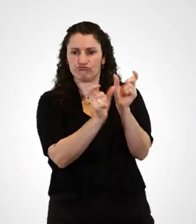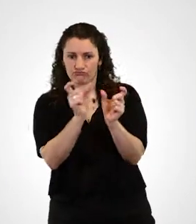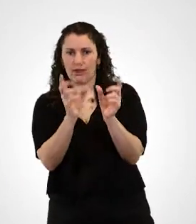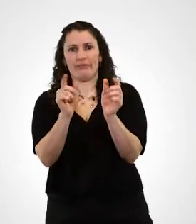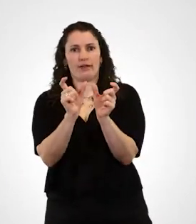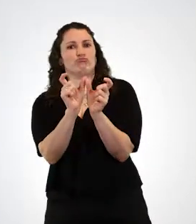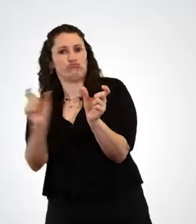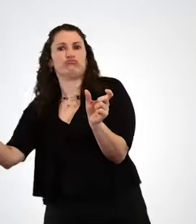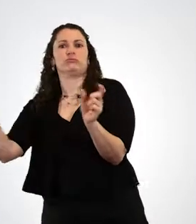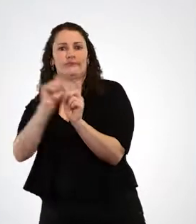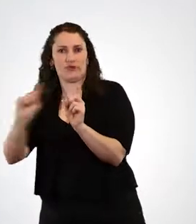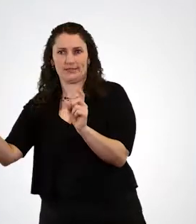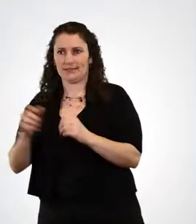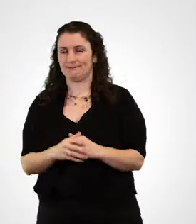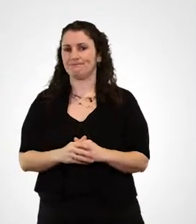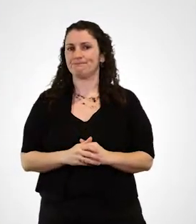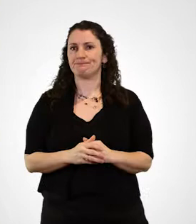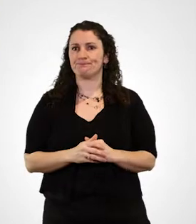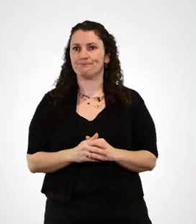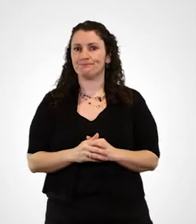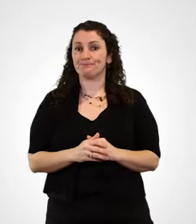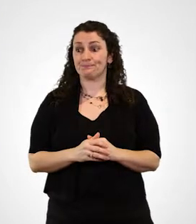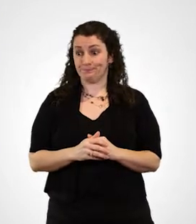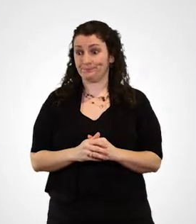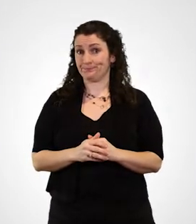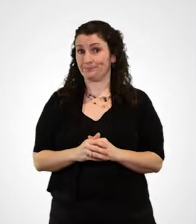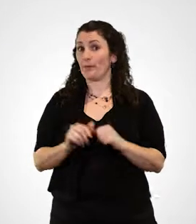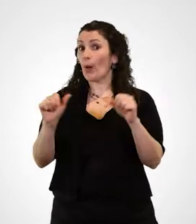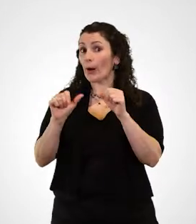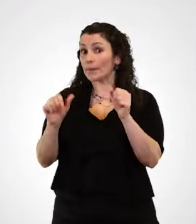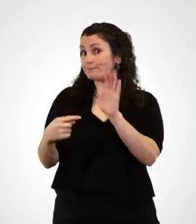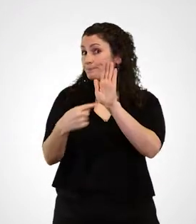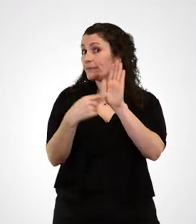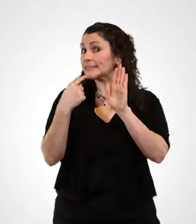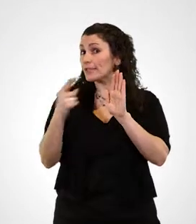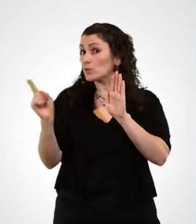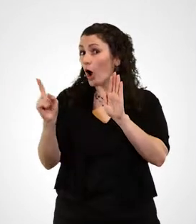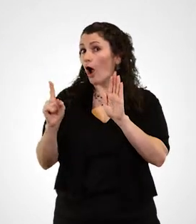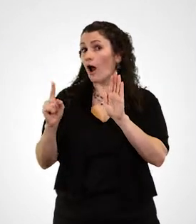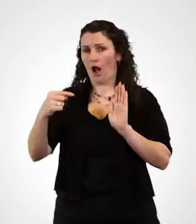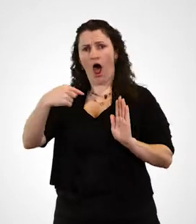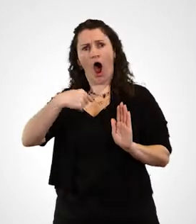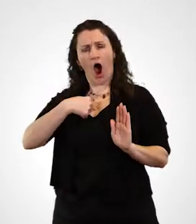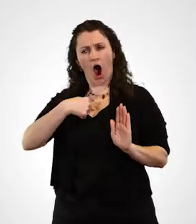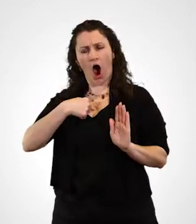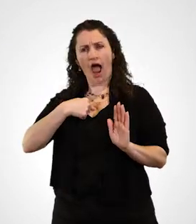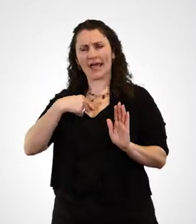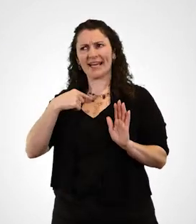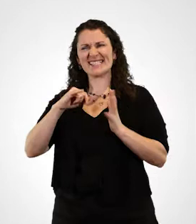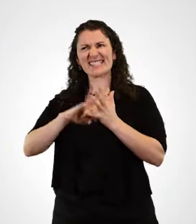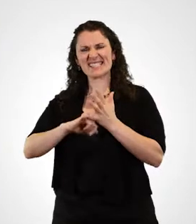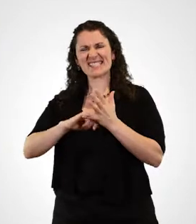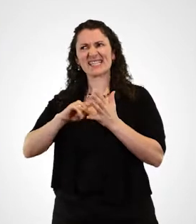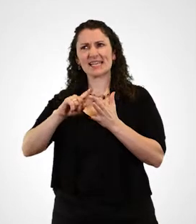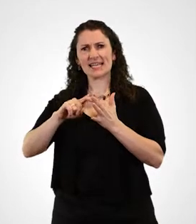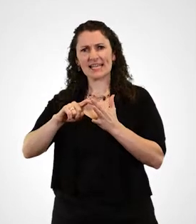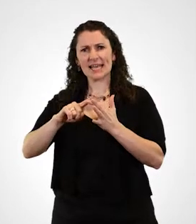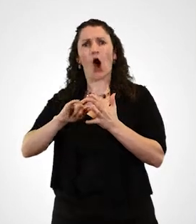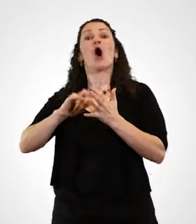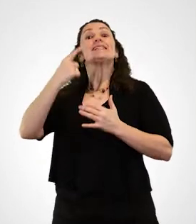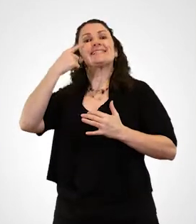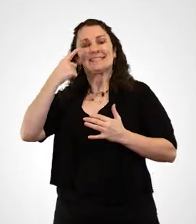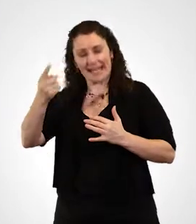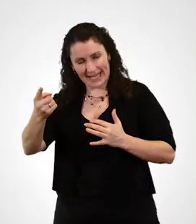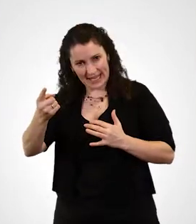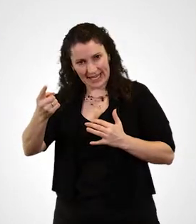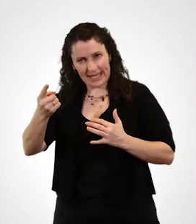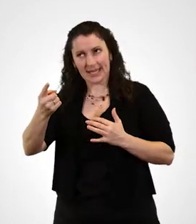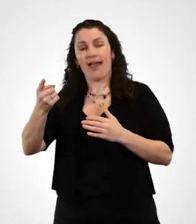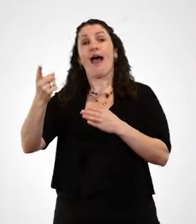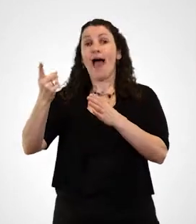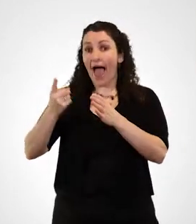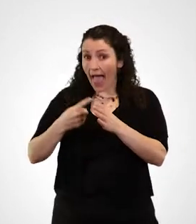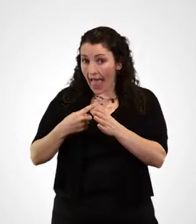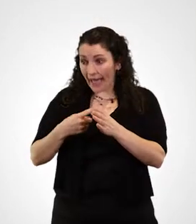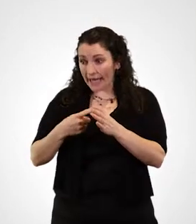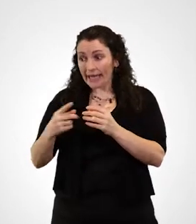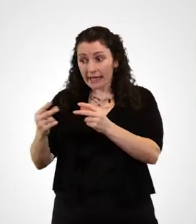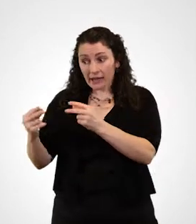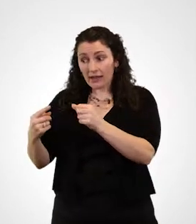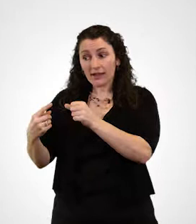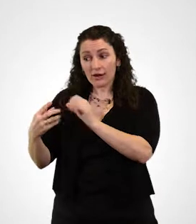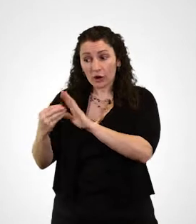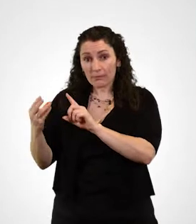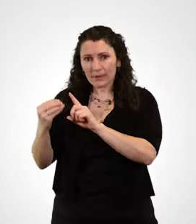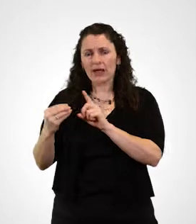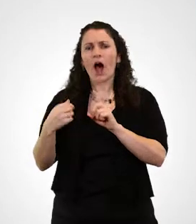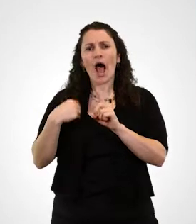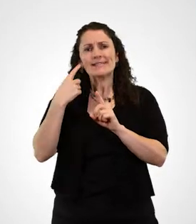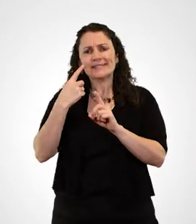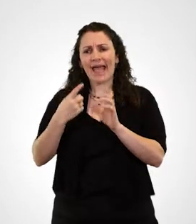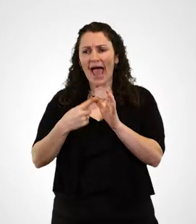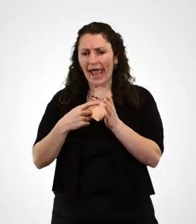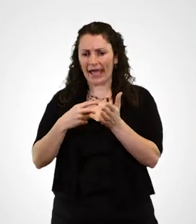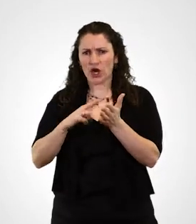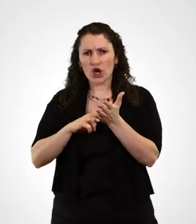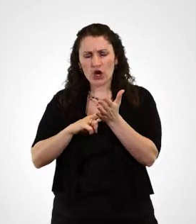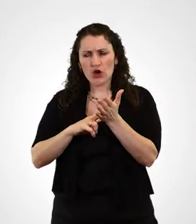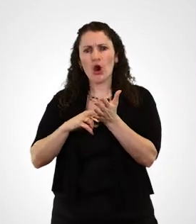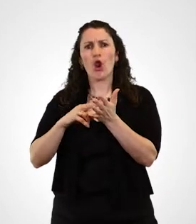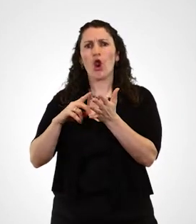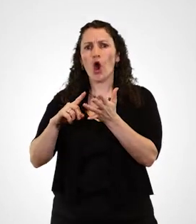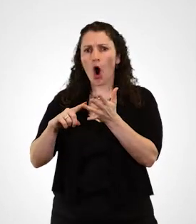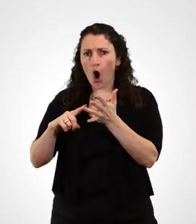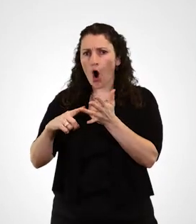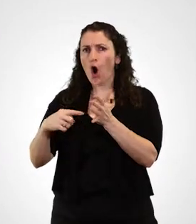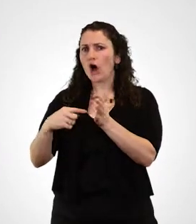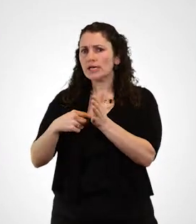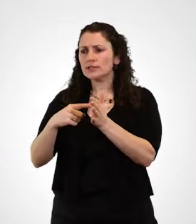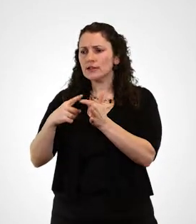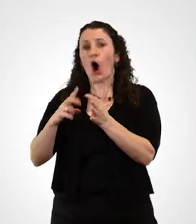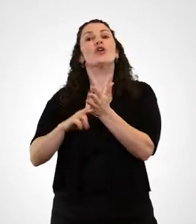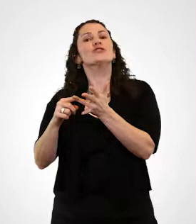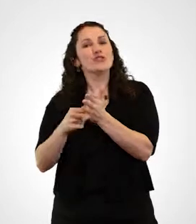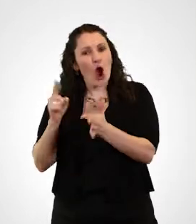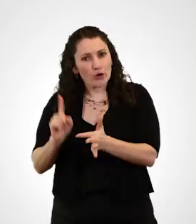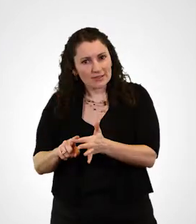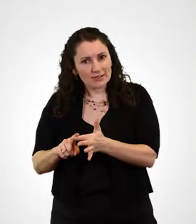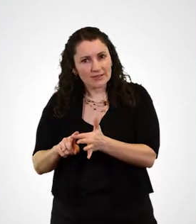All right, so it says "I S-EE, see, a N-O-T, note.